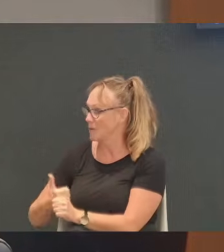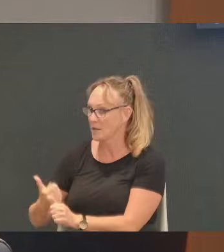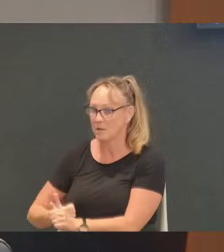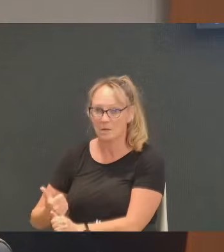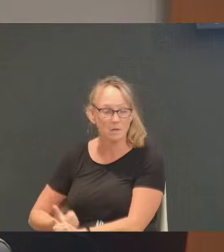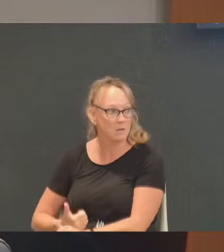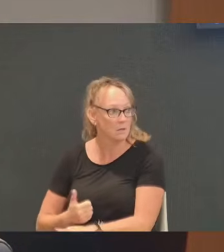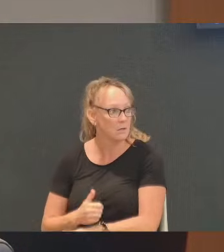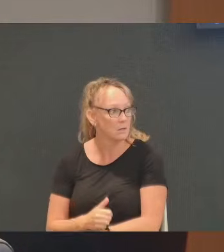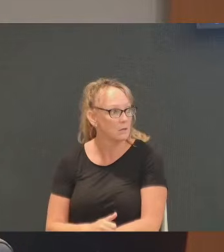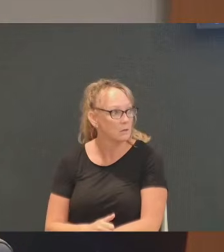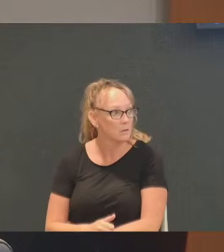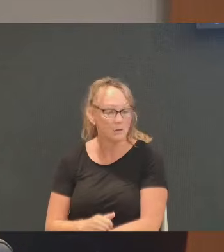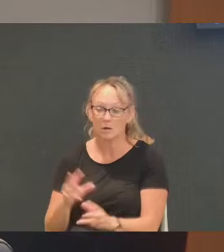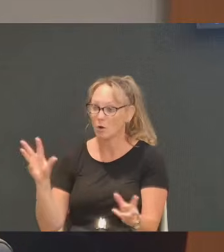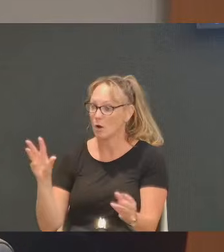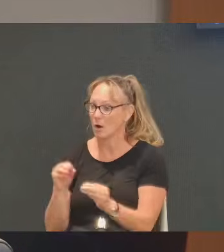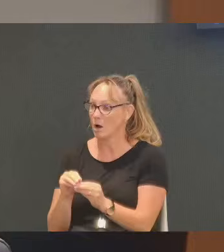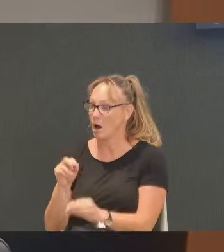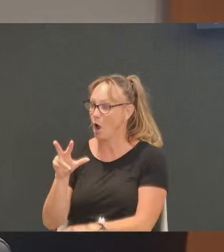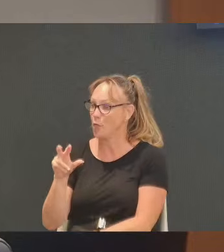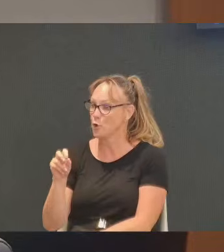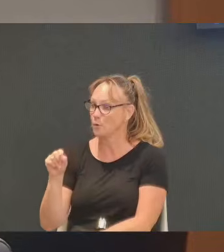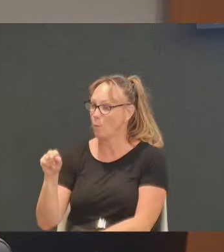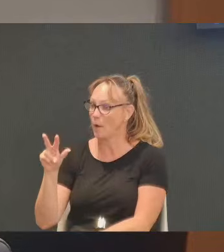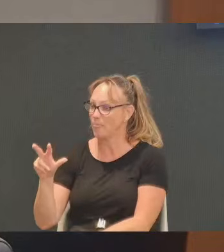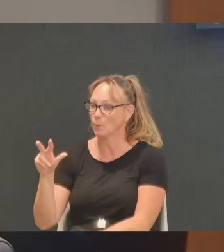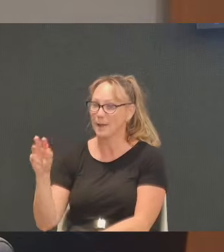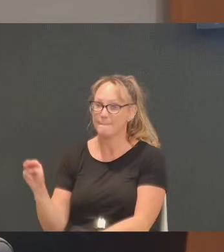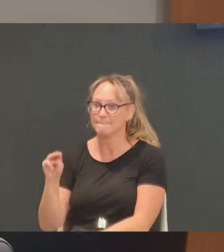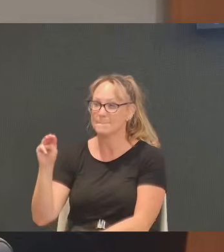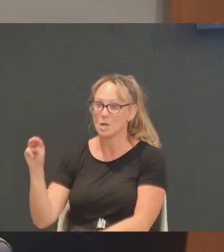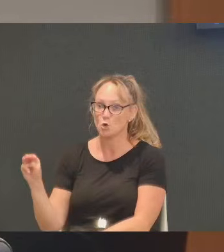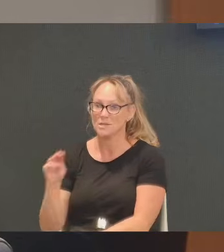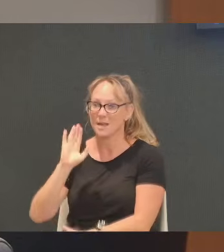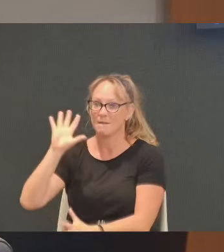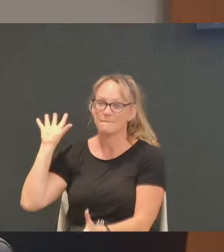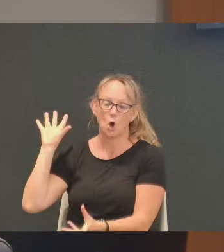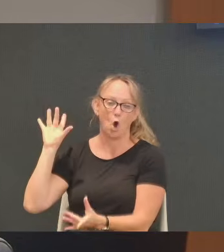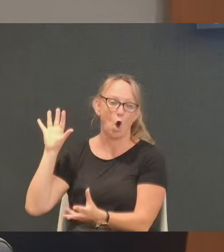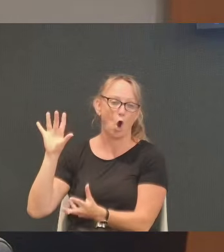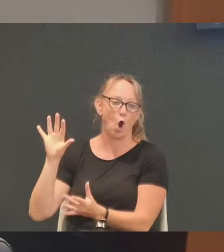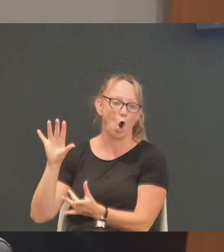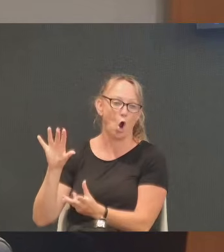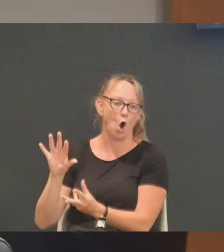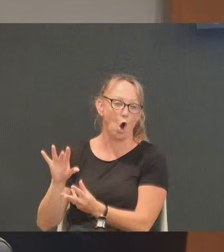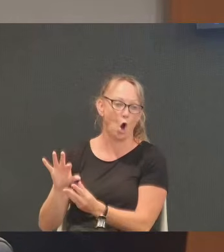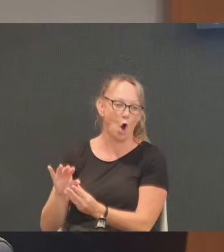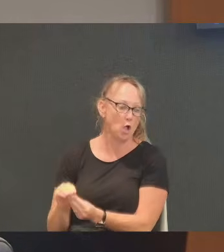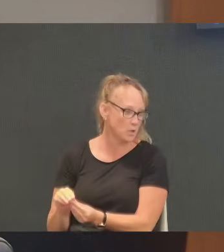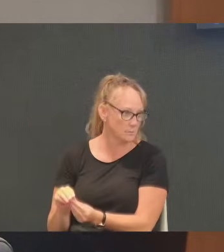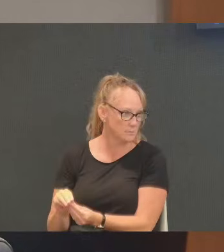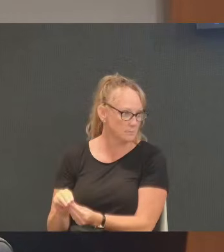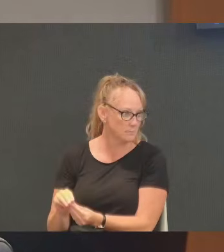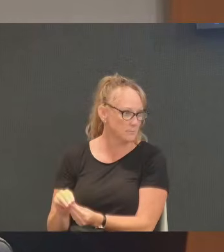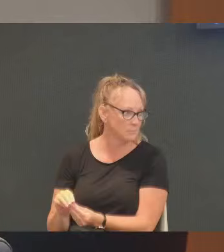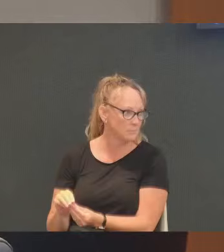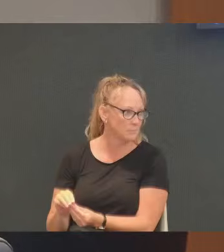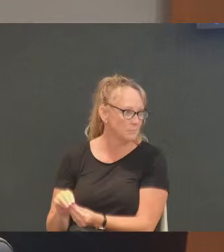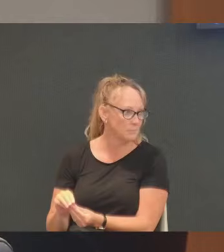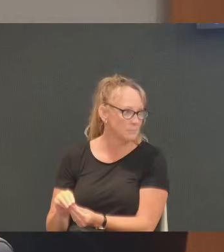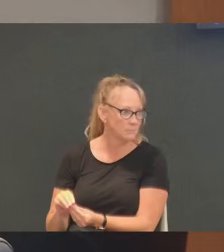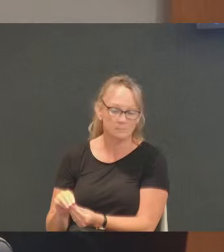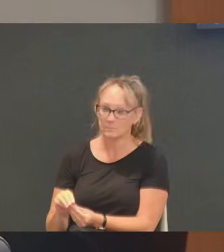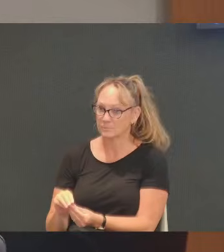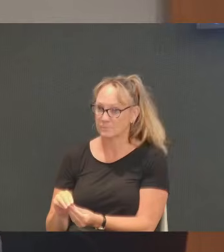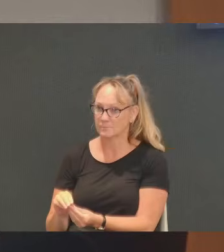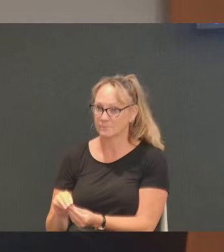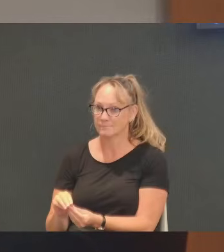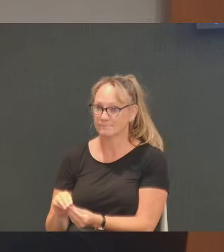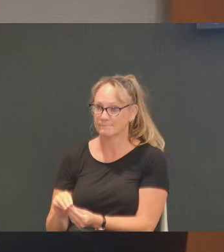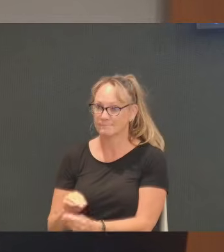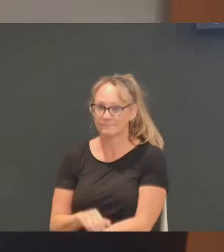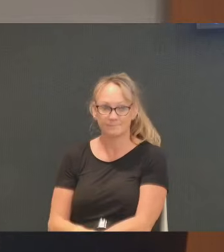total. The total was 30.3 million on the for all of them Commissioners. I thought okay I remember